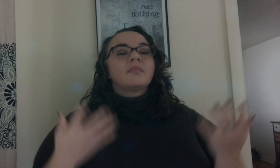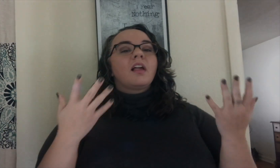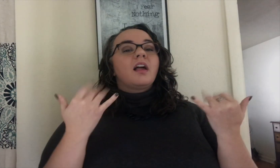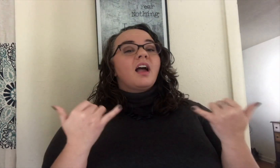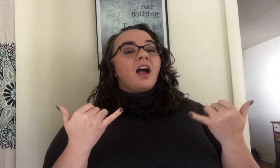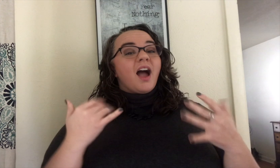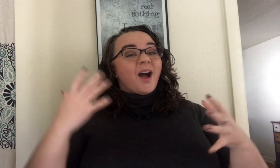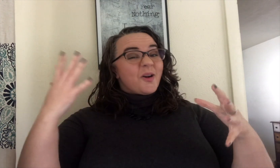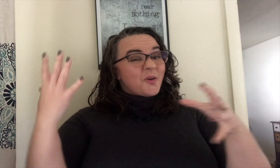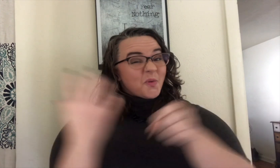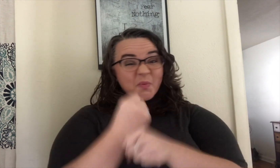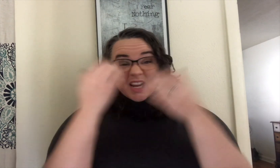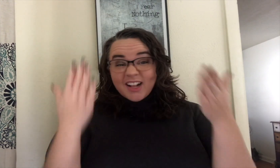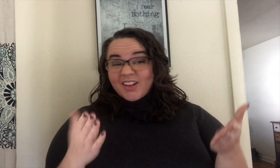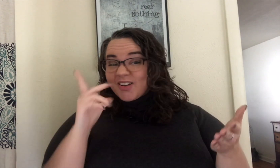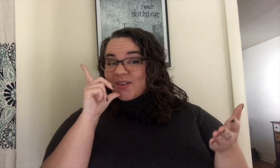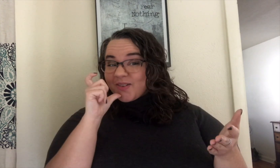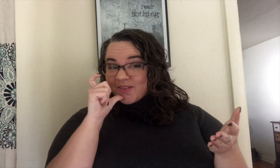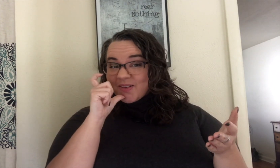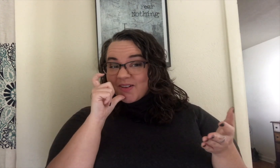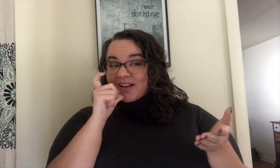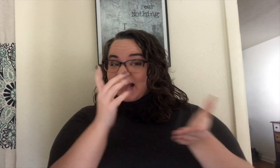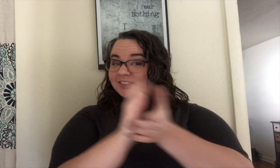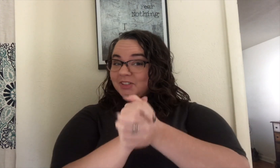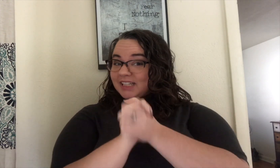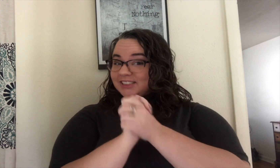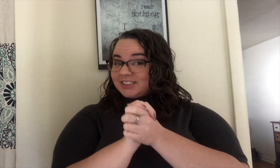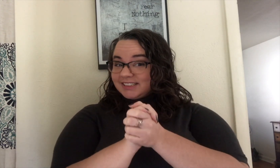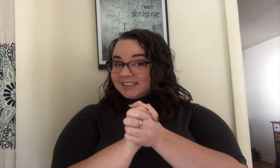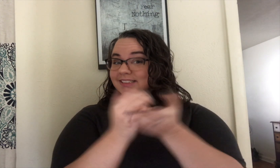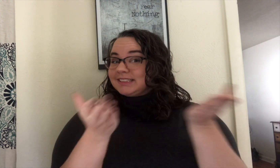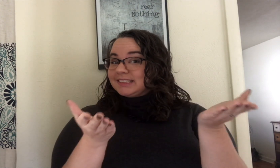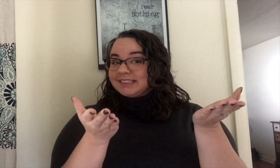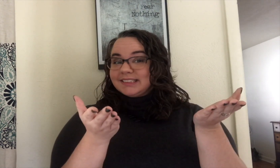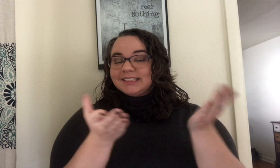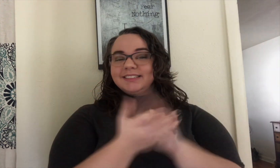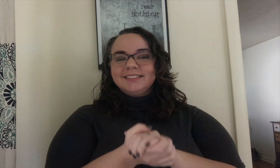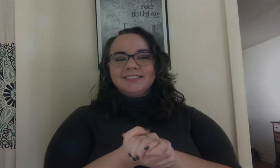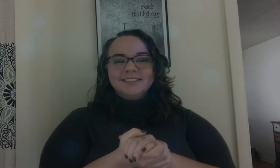And now... the winner of our tabard contest is...